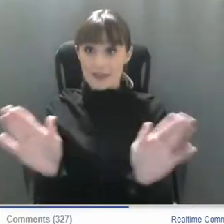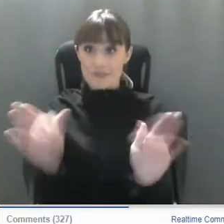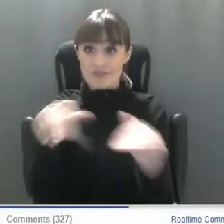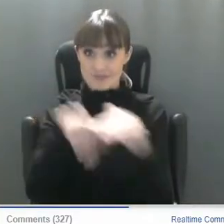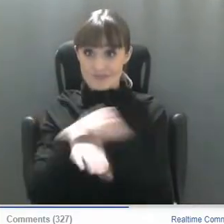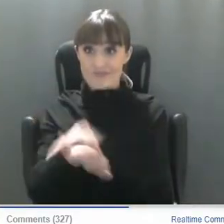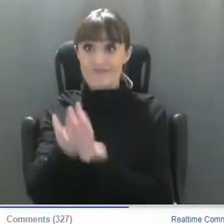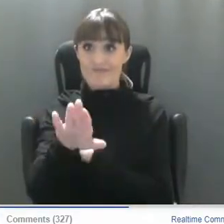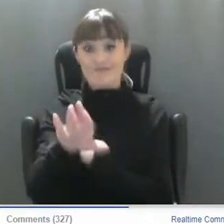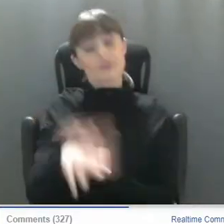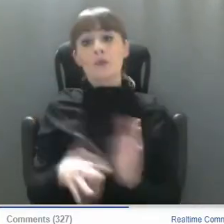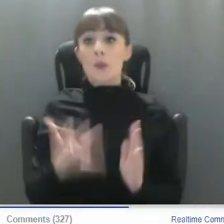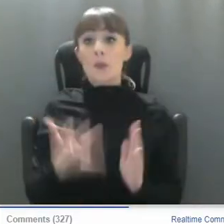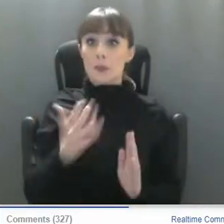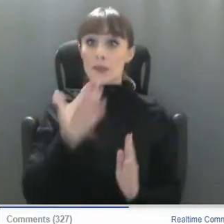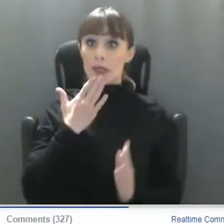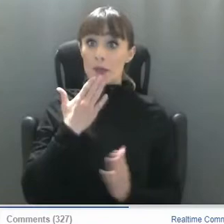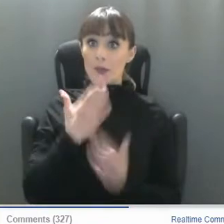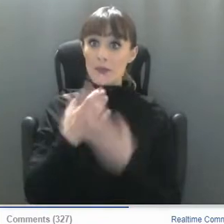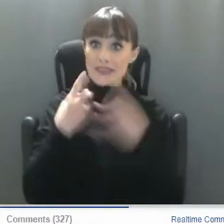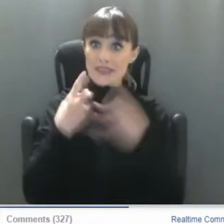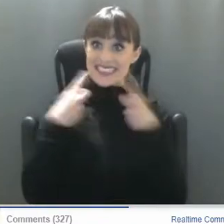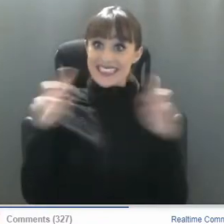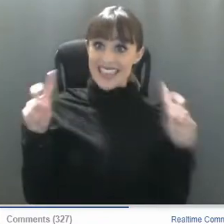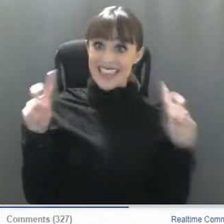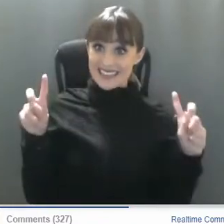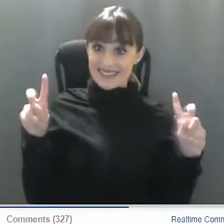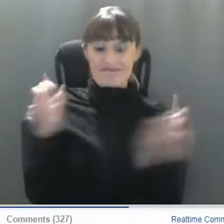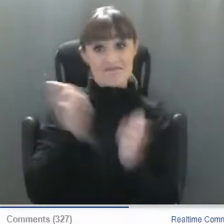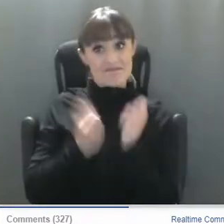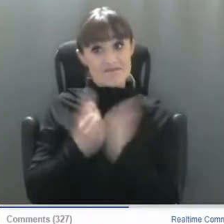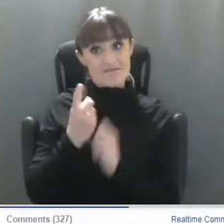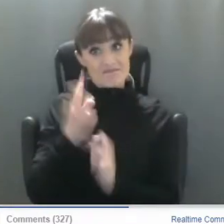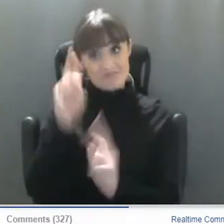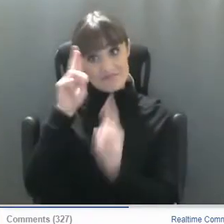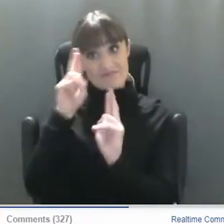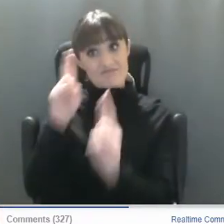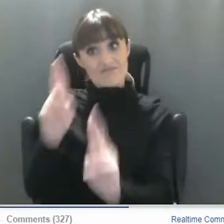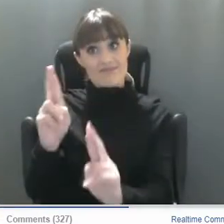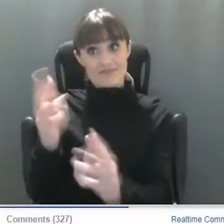success. Everybody was very respectful, they tried to give each other space, lots